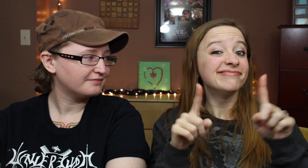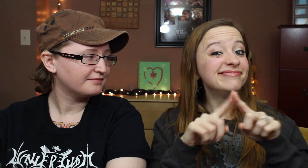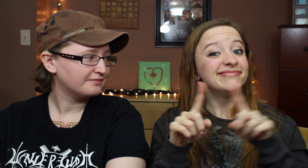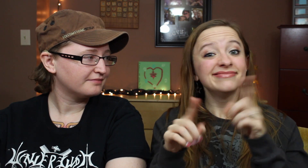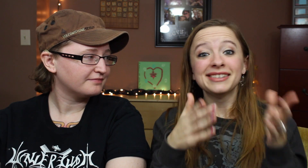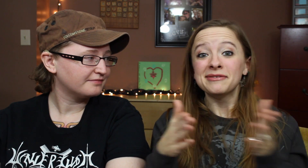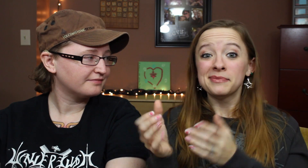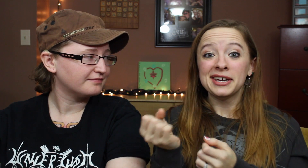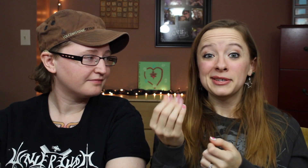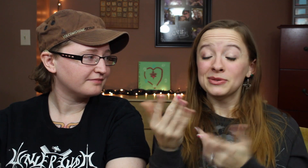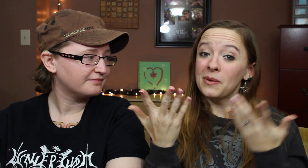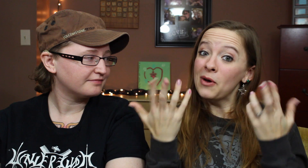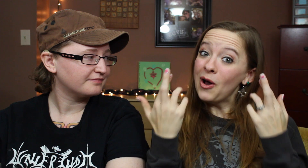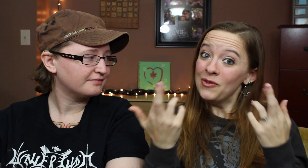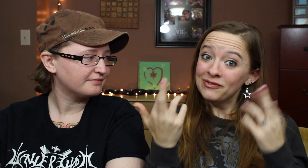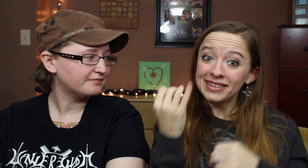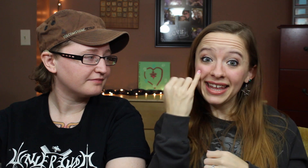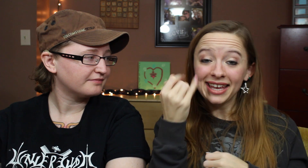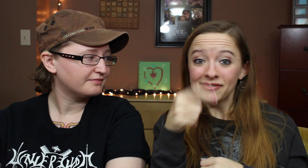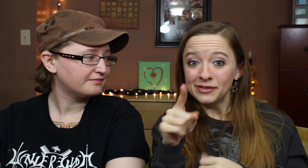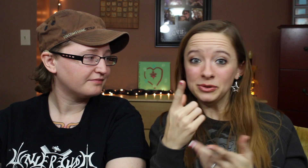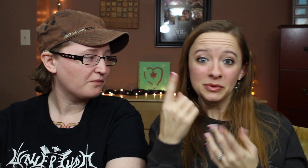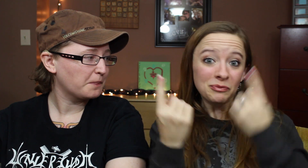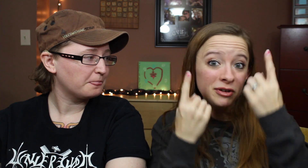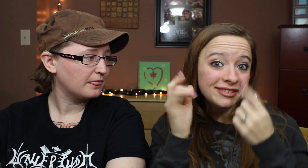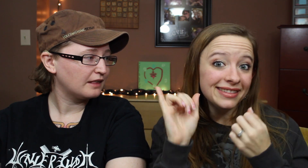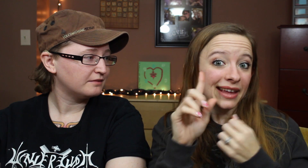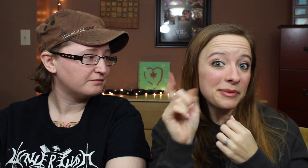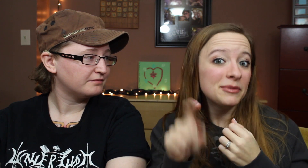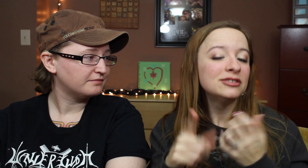they body but it's just a different way to do things. So hopefully